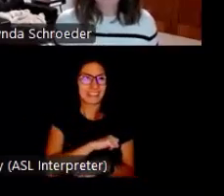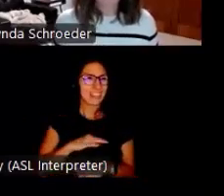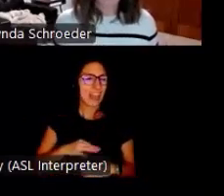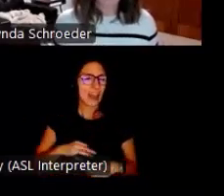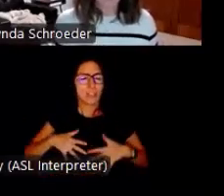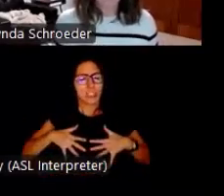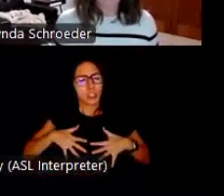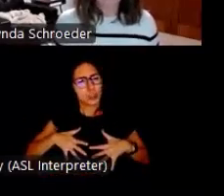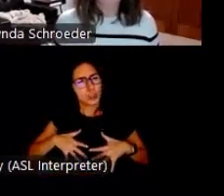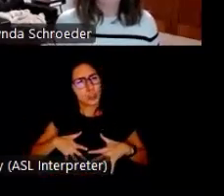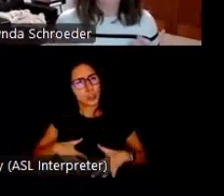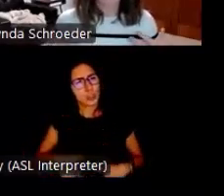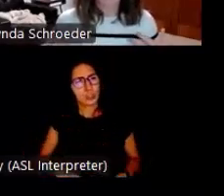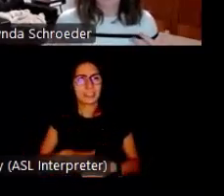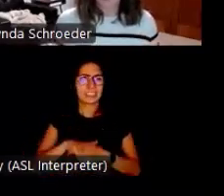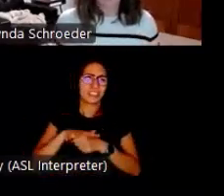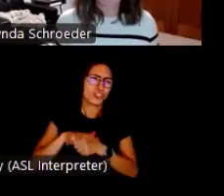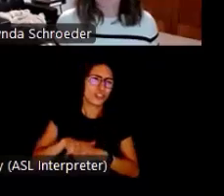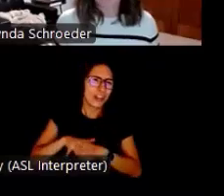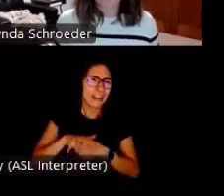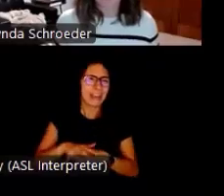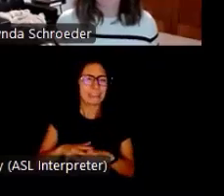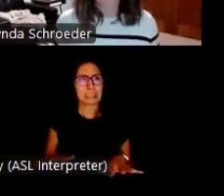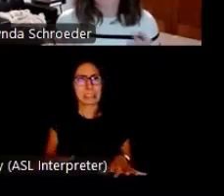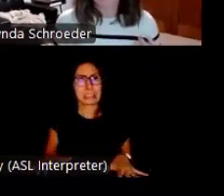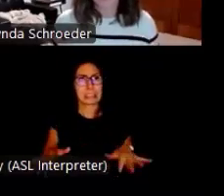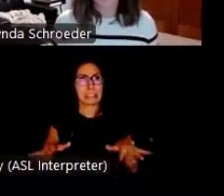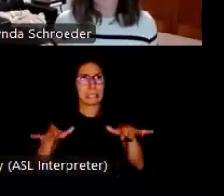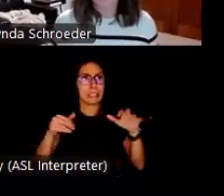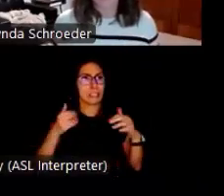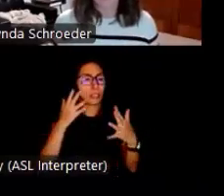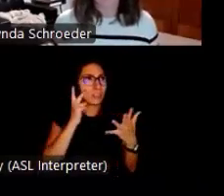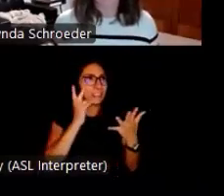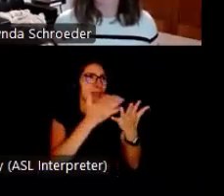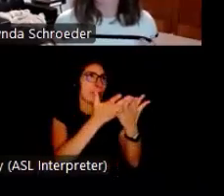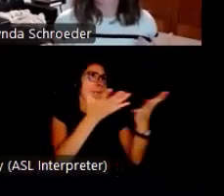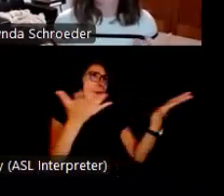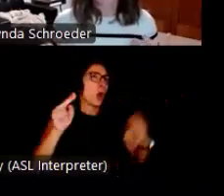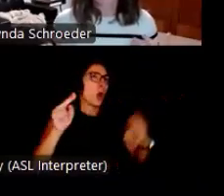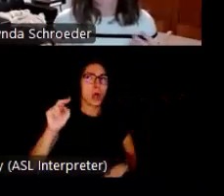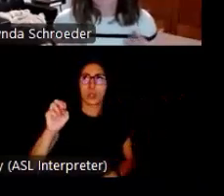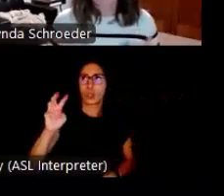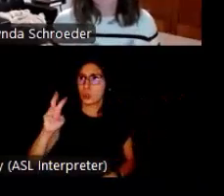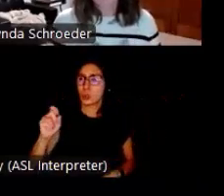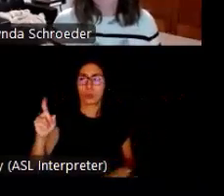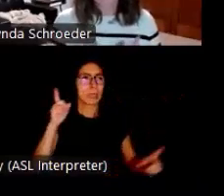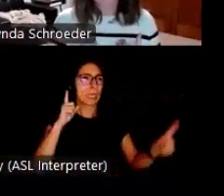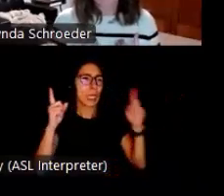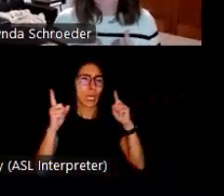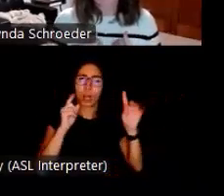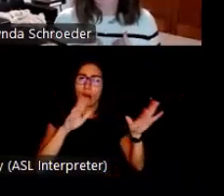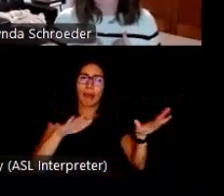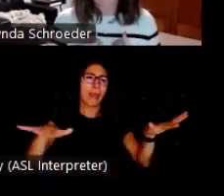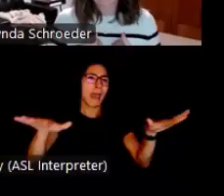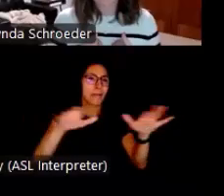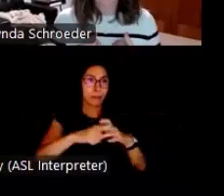They are anxious. I know we're reading it in the news. I know we're hearing about it. But I can't, as a hospital CEO, I